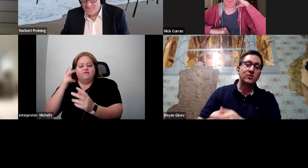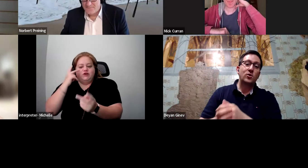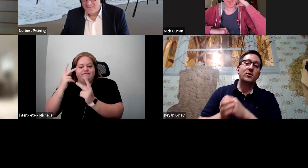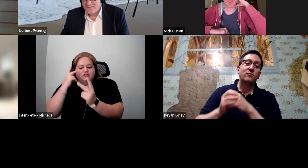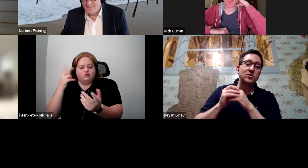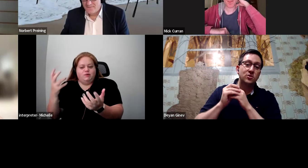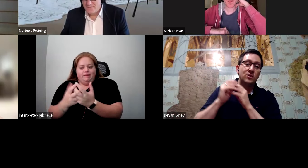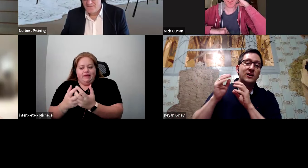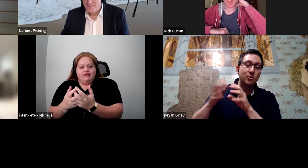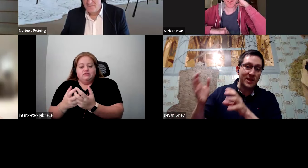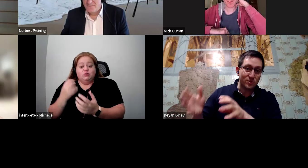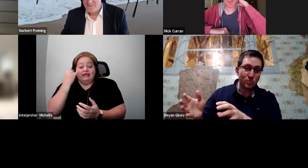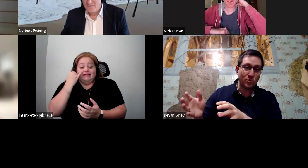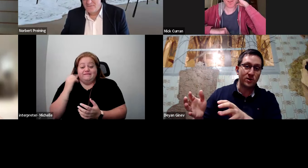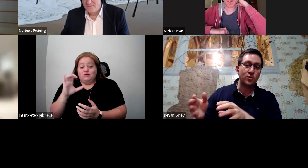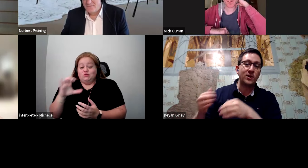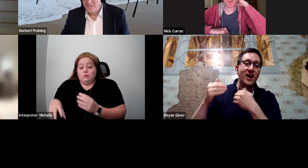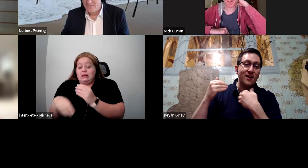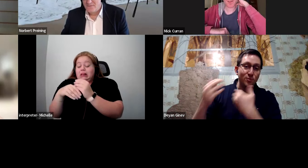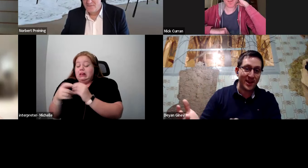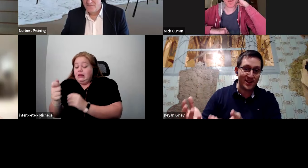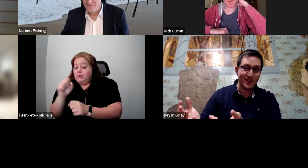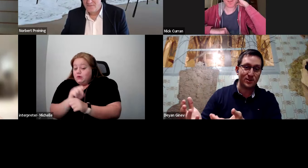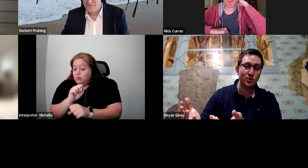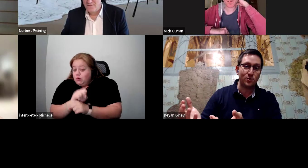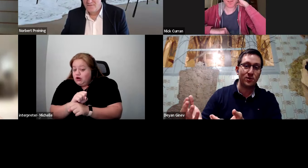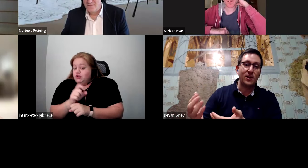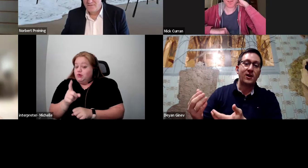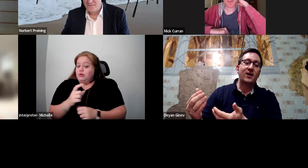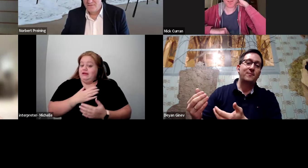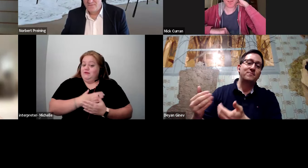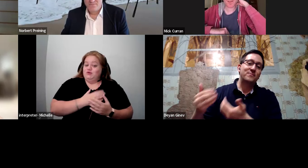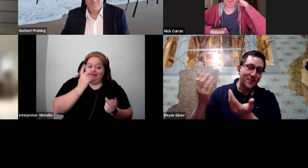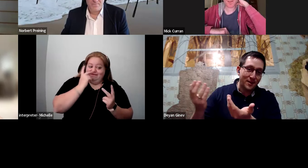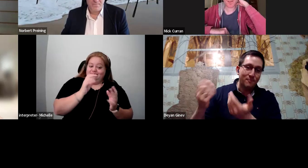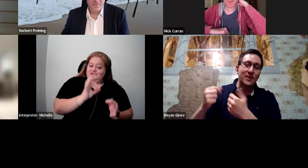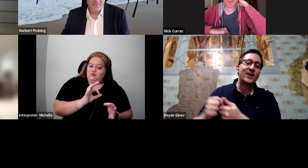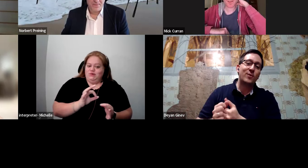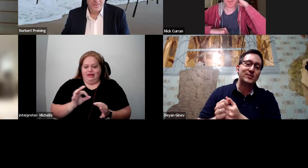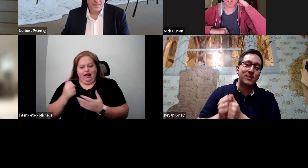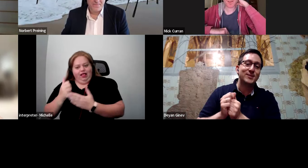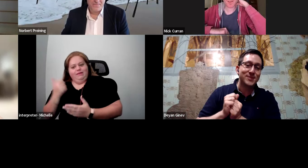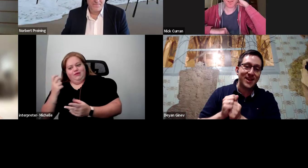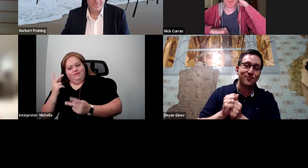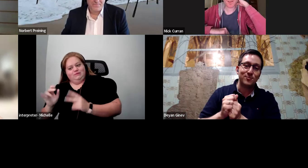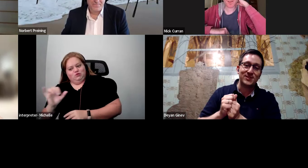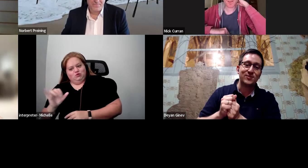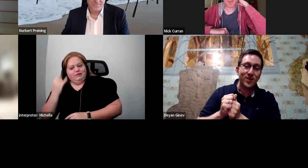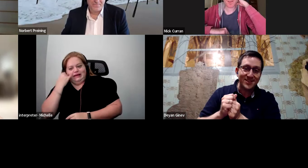So if you just do a little bit extra work, you can have your cake and eat it, too. But otherwise, please abstain from these tricks